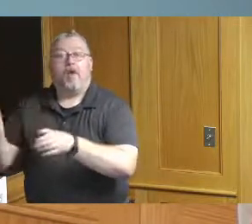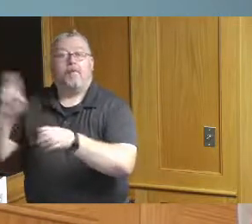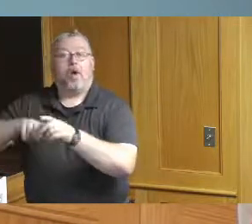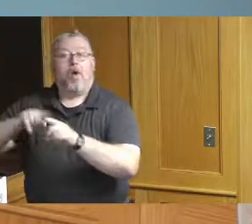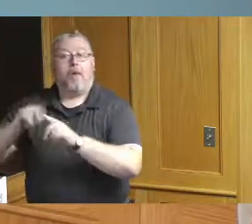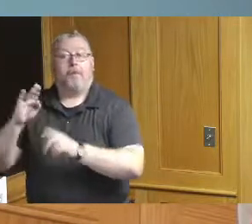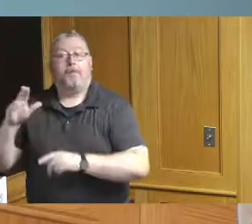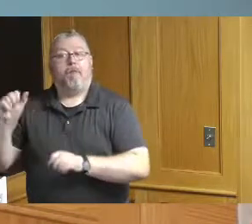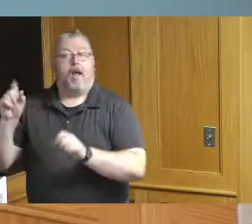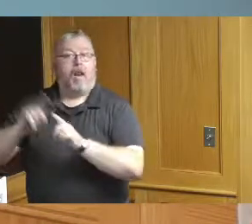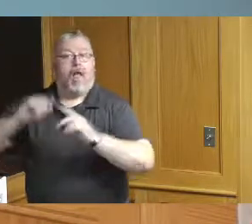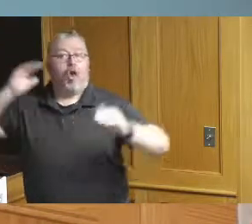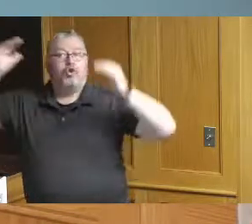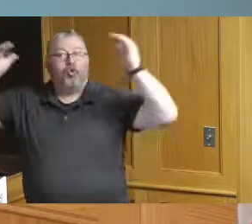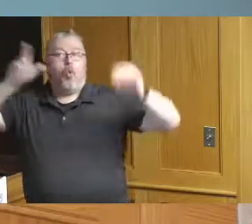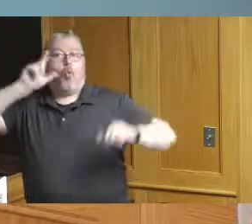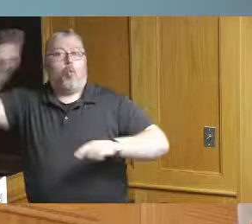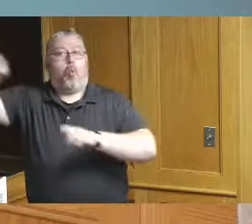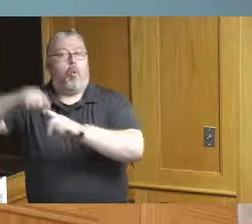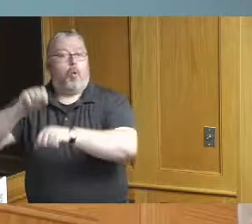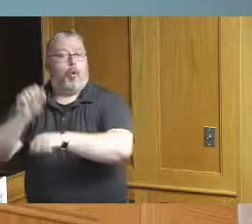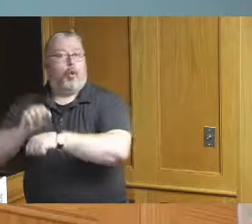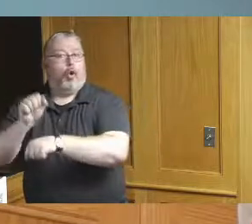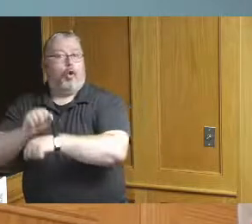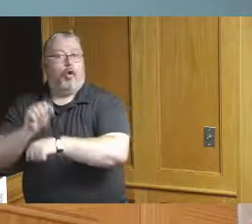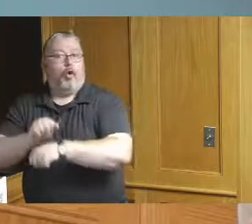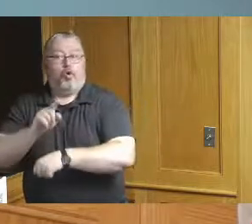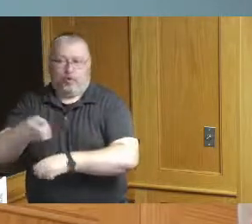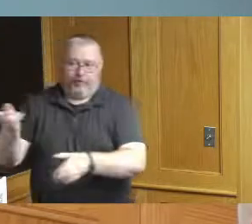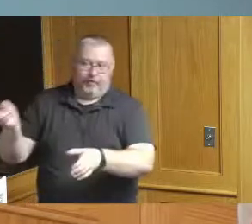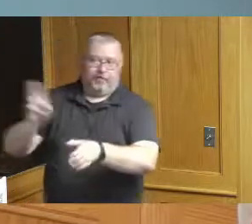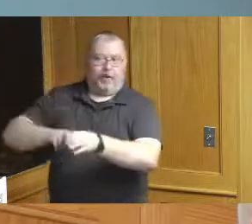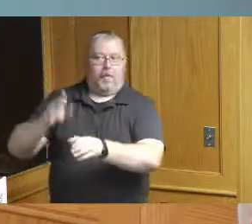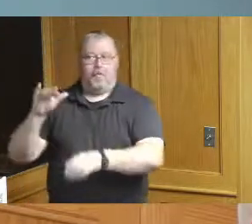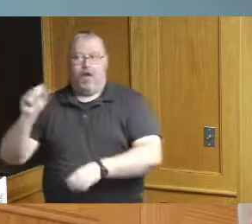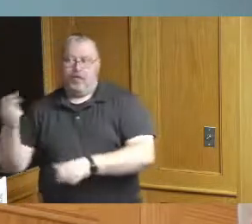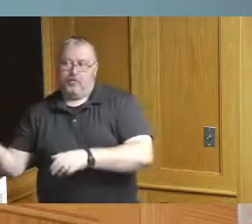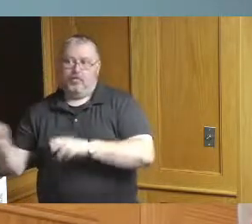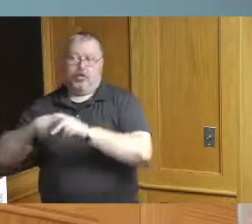like somebody who's going to a job you got to be there at this time and then transfer and then get